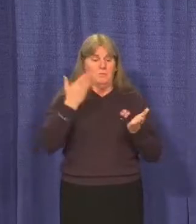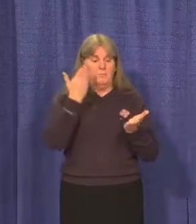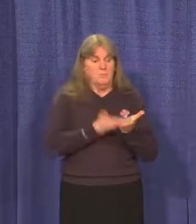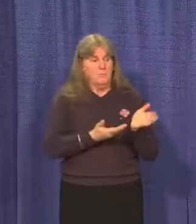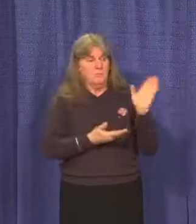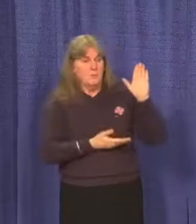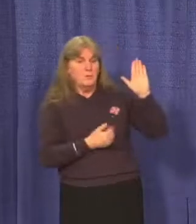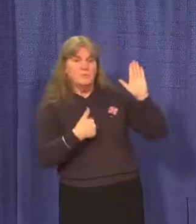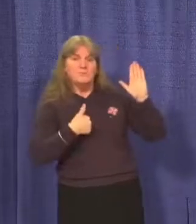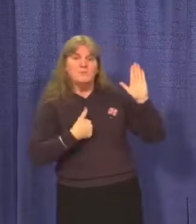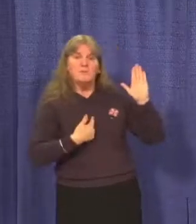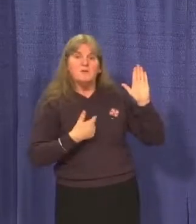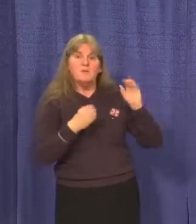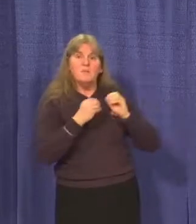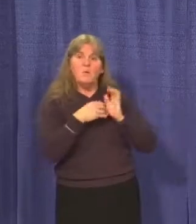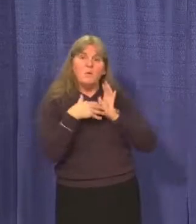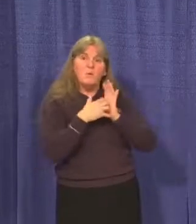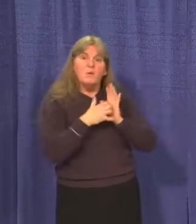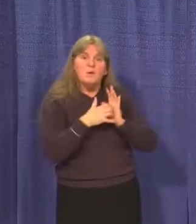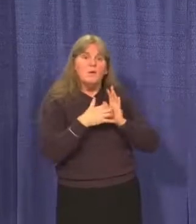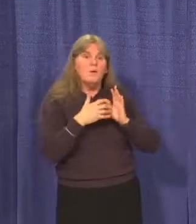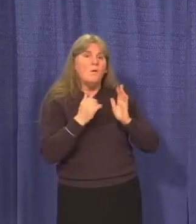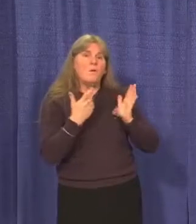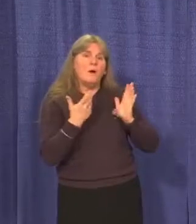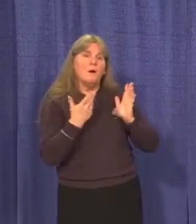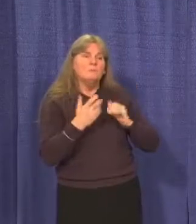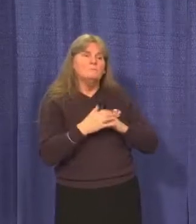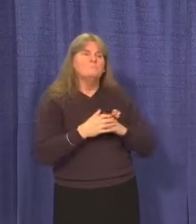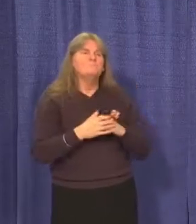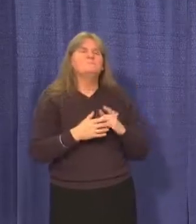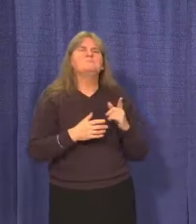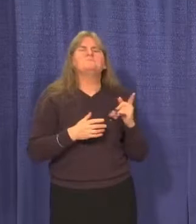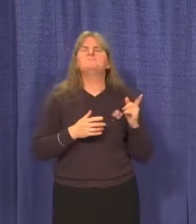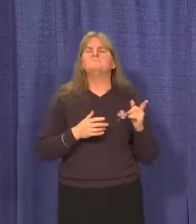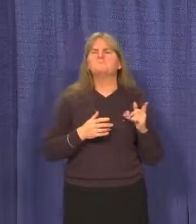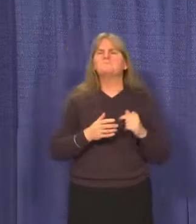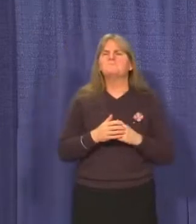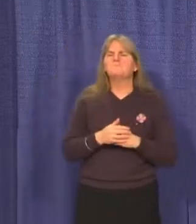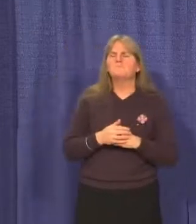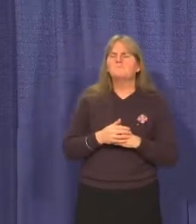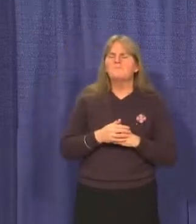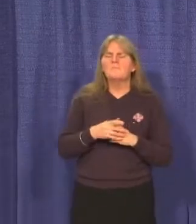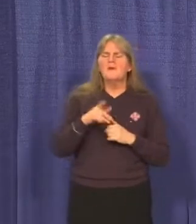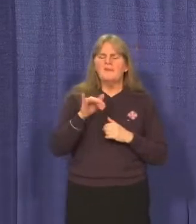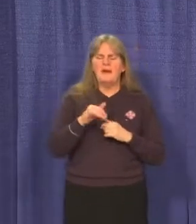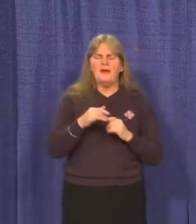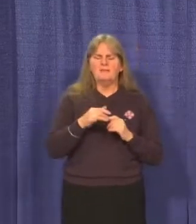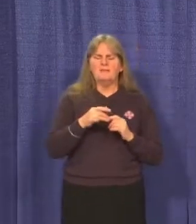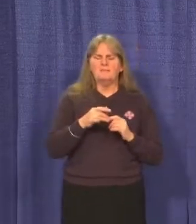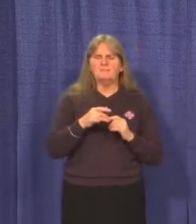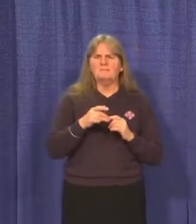it? So this goes back into what I was trying to explain why